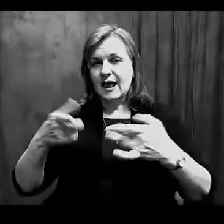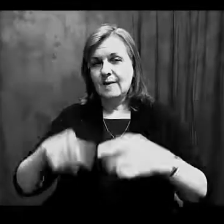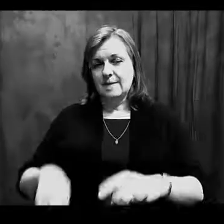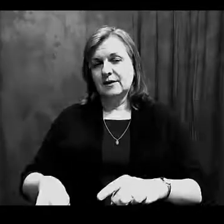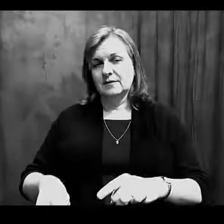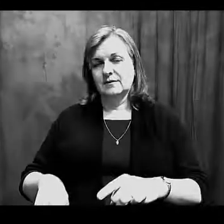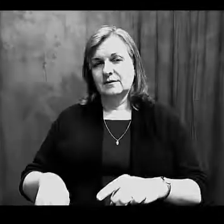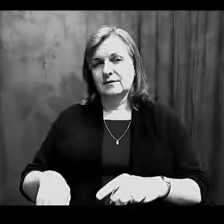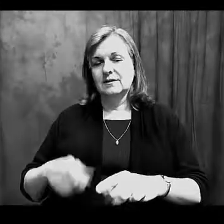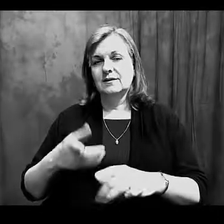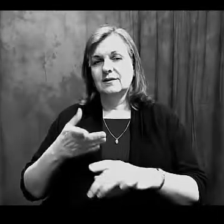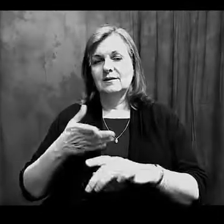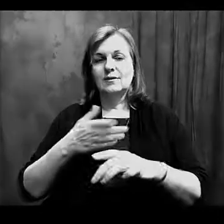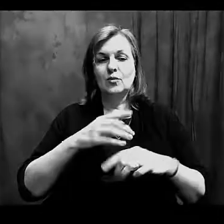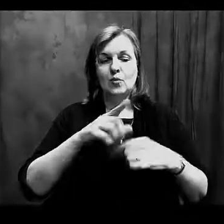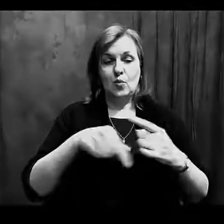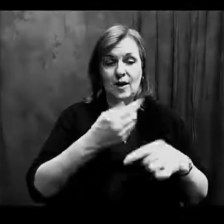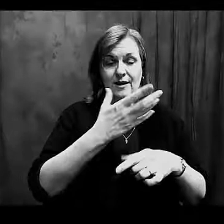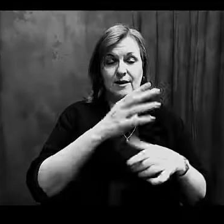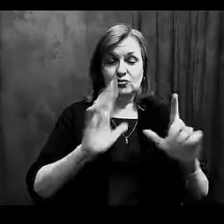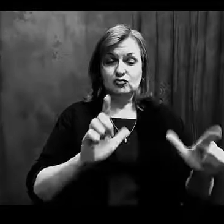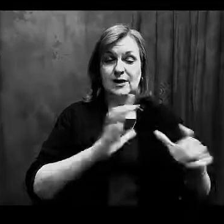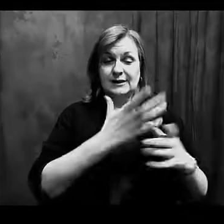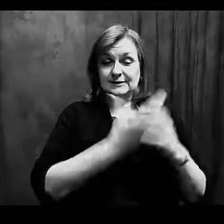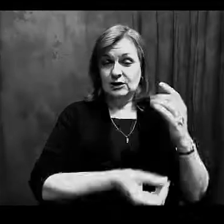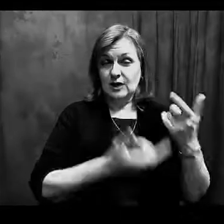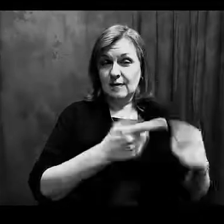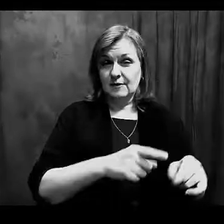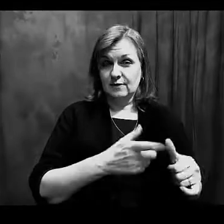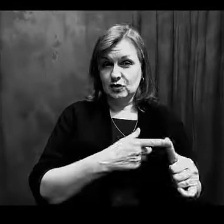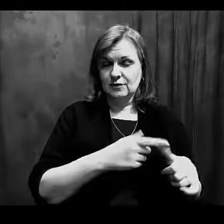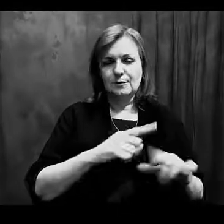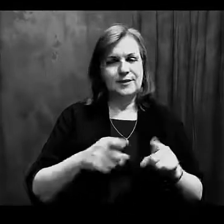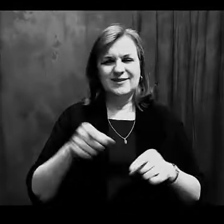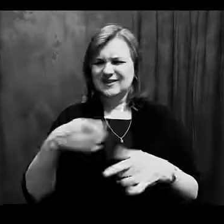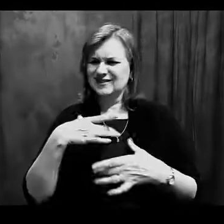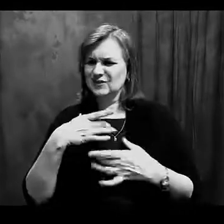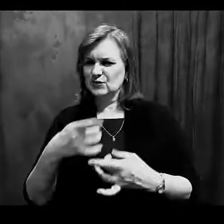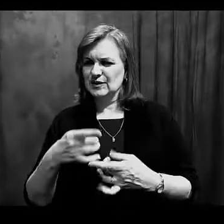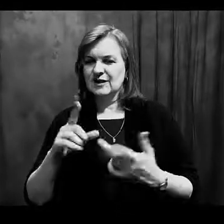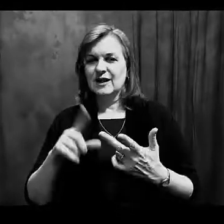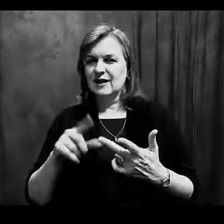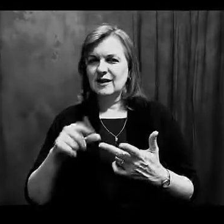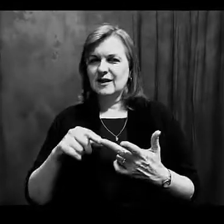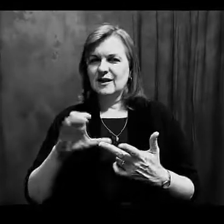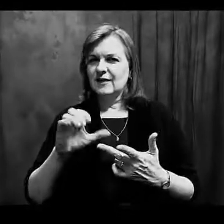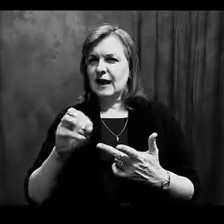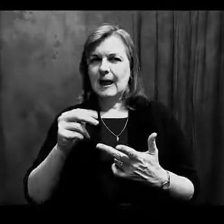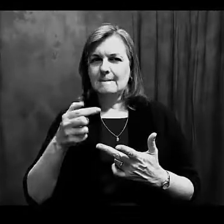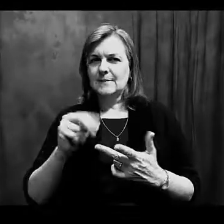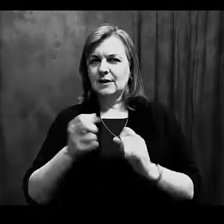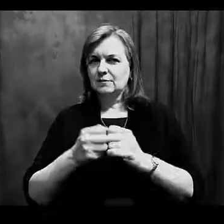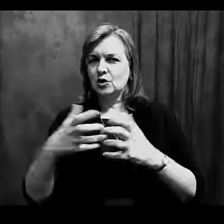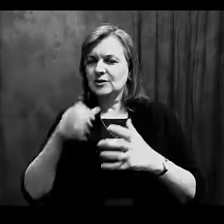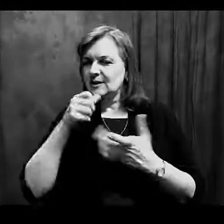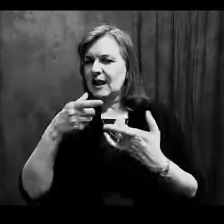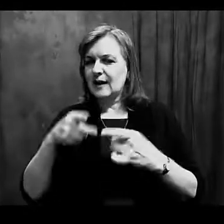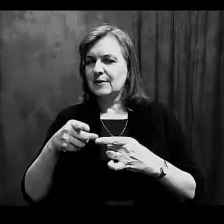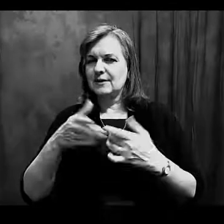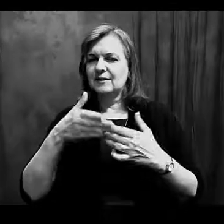after a great extinction but this one is interesting in that it does not occur after a great extinction but instead